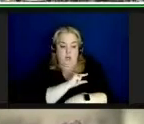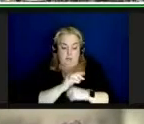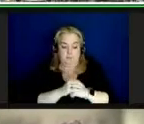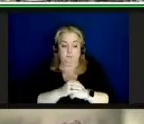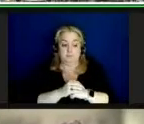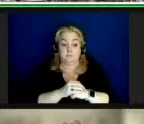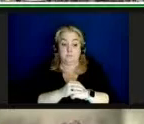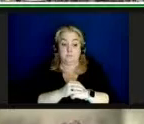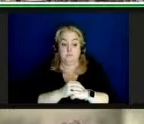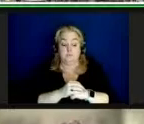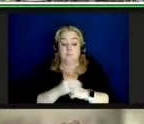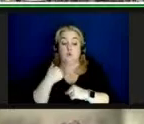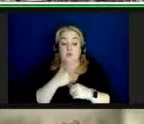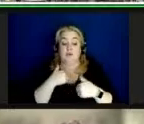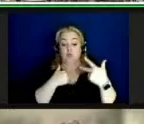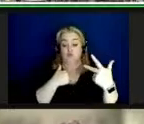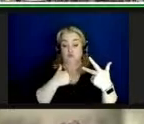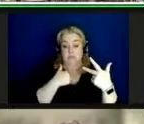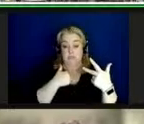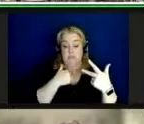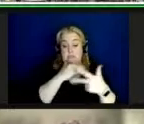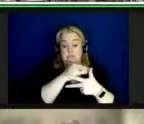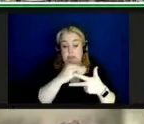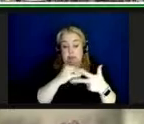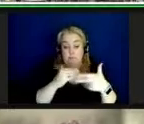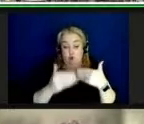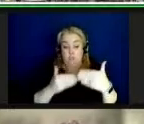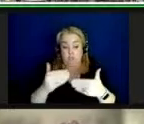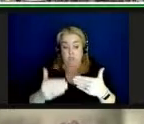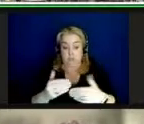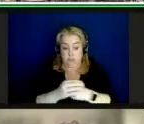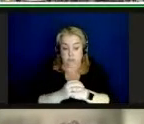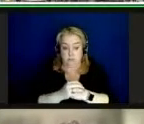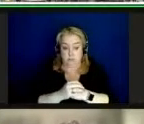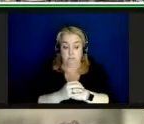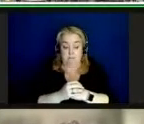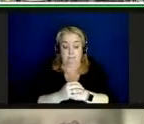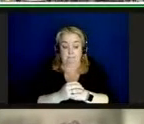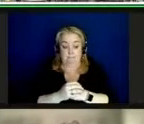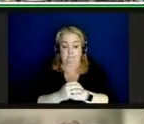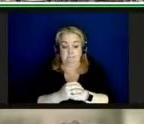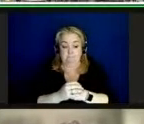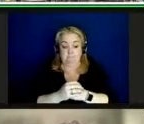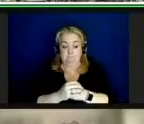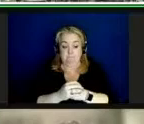THIRD PARTY VALIDATORS ENSURING